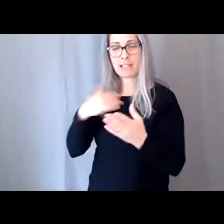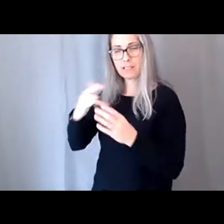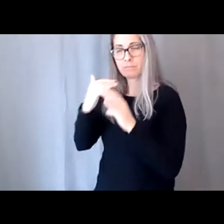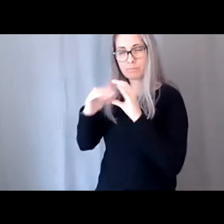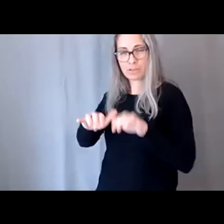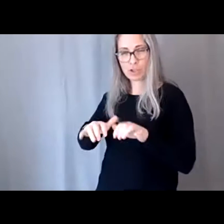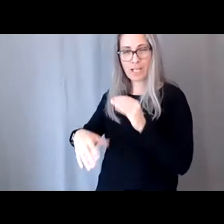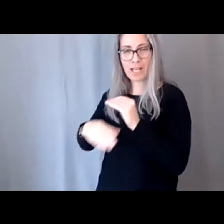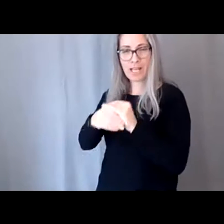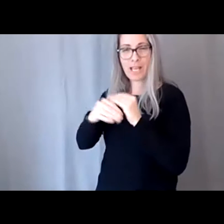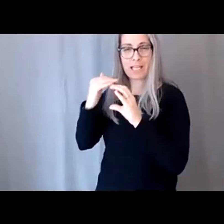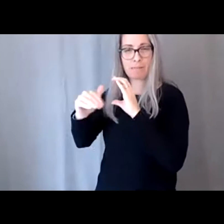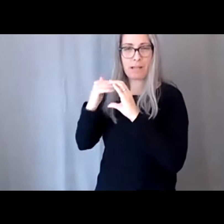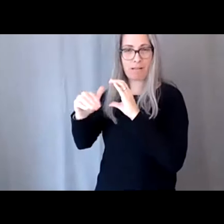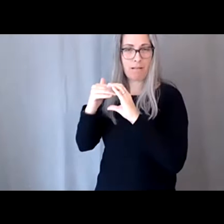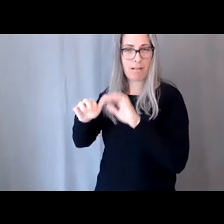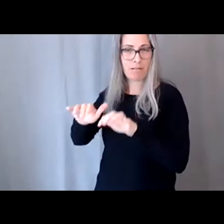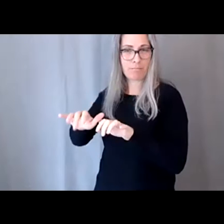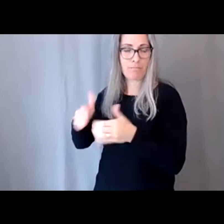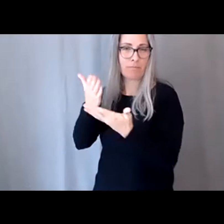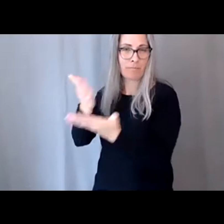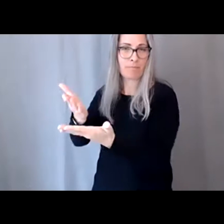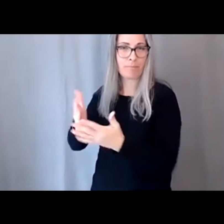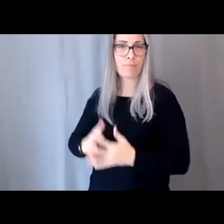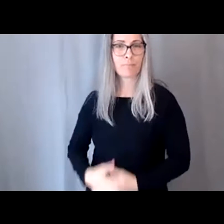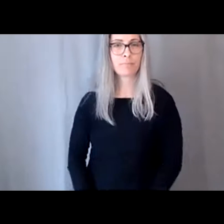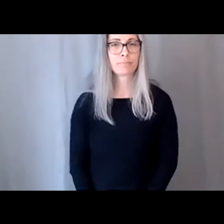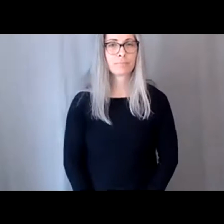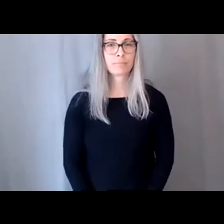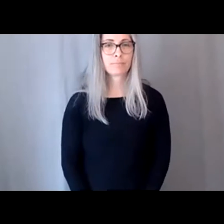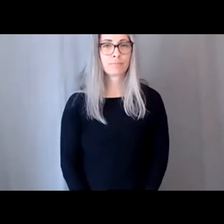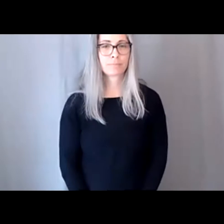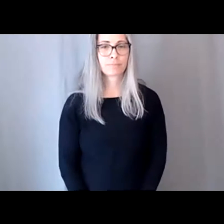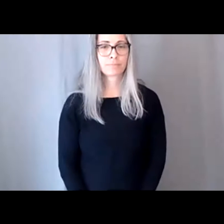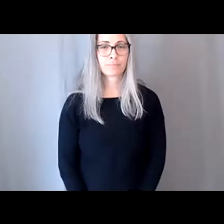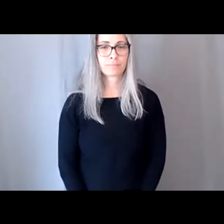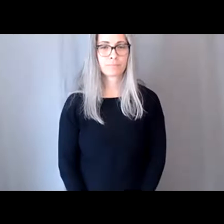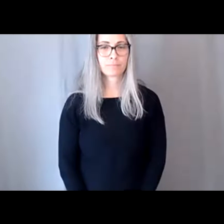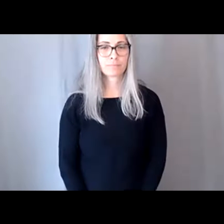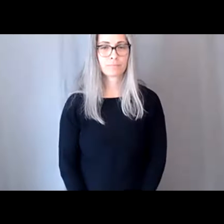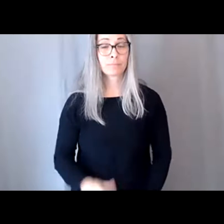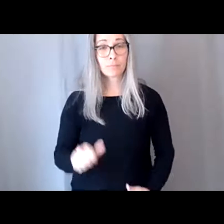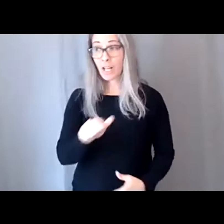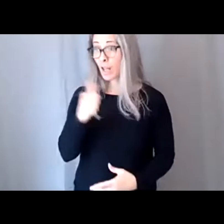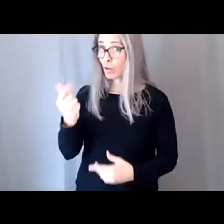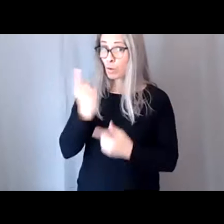put into the chat do we have other questions let me